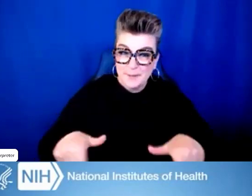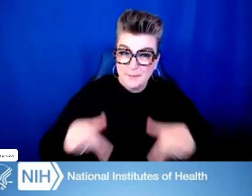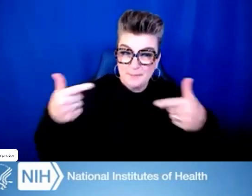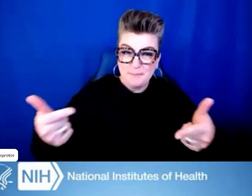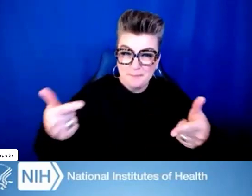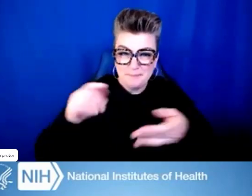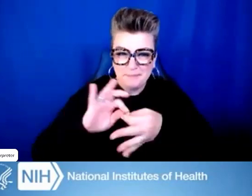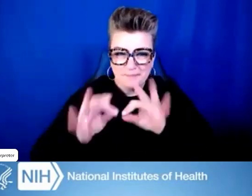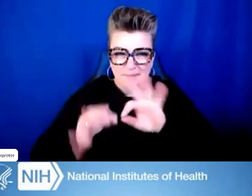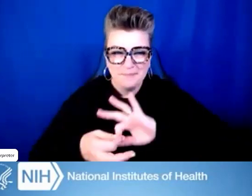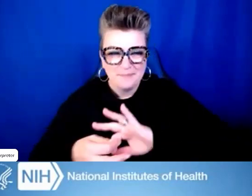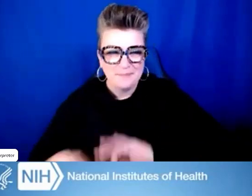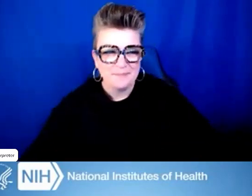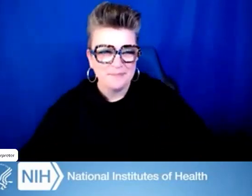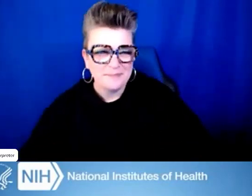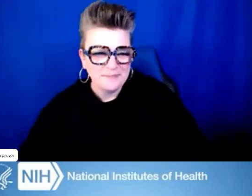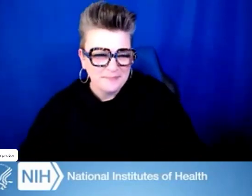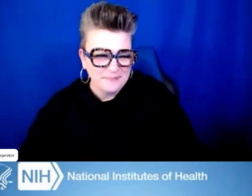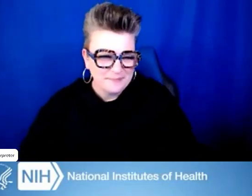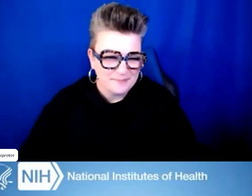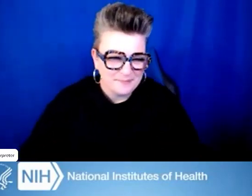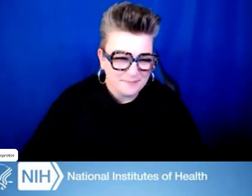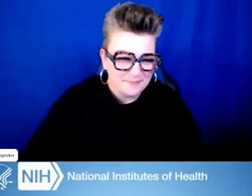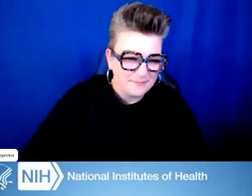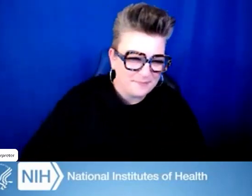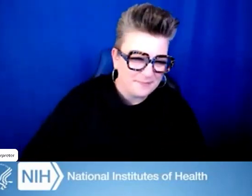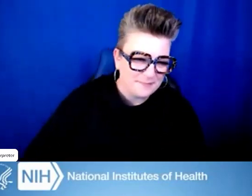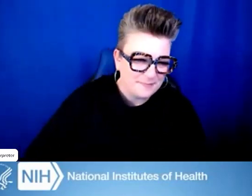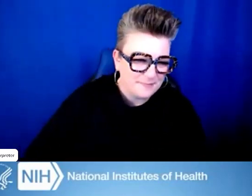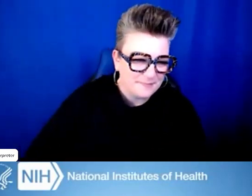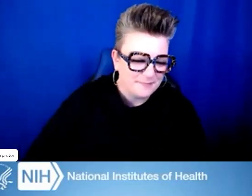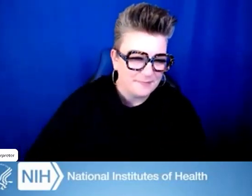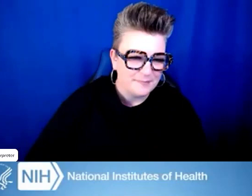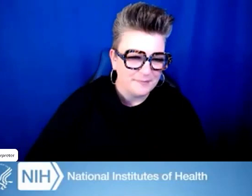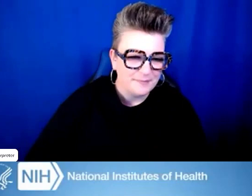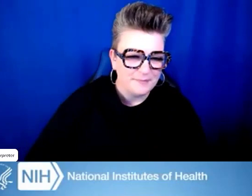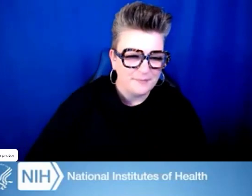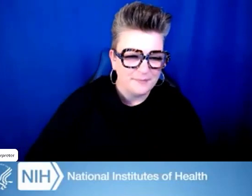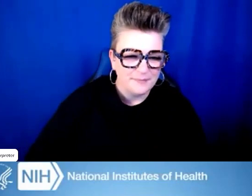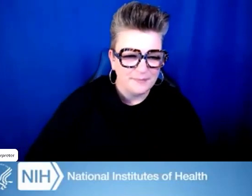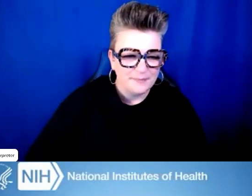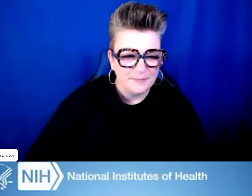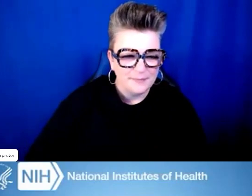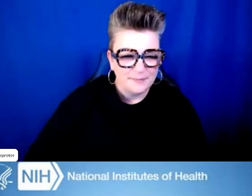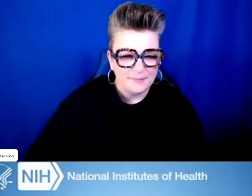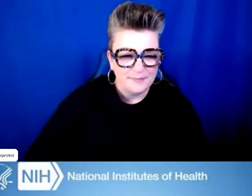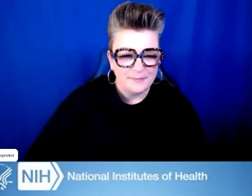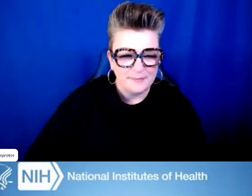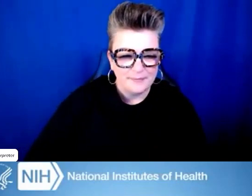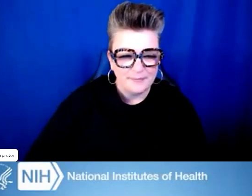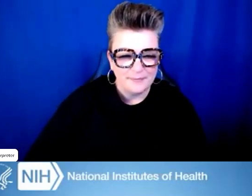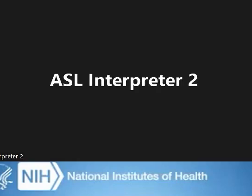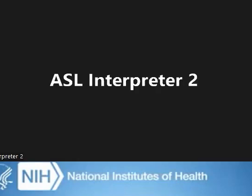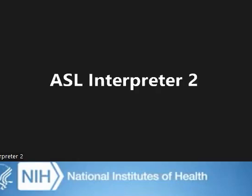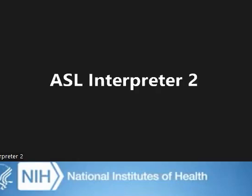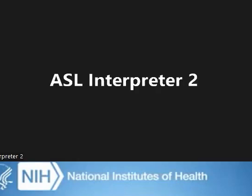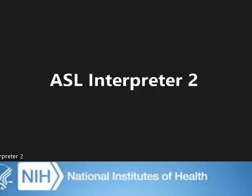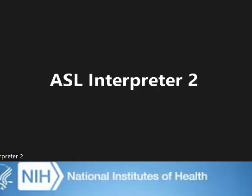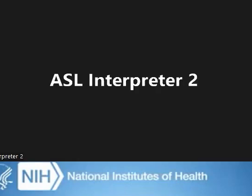Elyse Sullivan: Thanks. All right. Next question. How can folks reconcile data sharing with confidentiality?